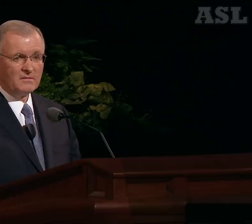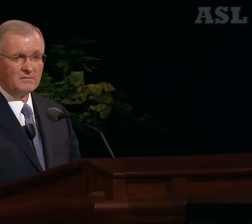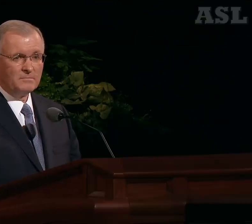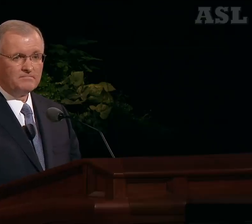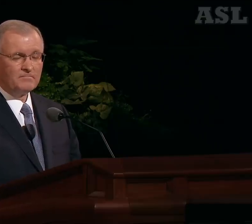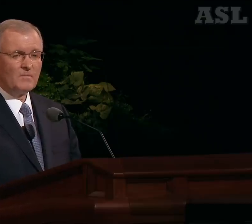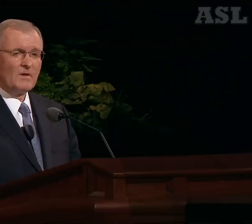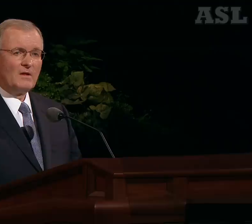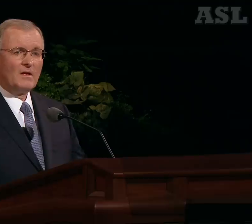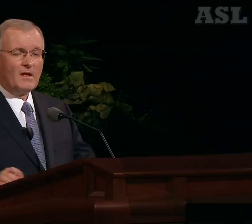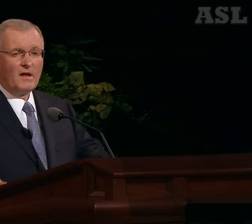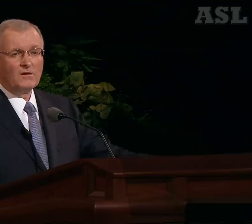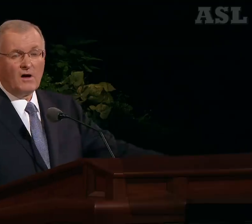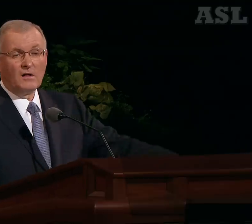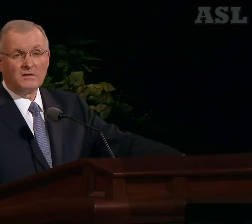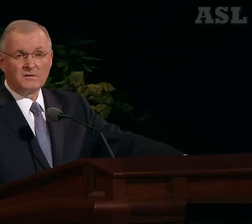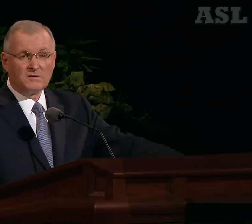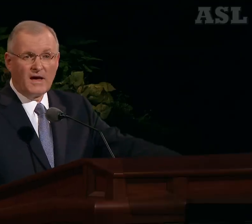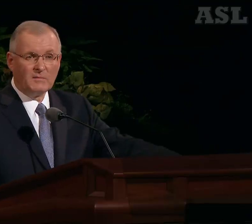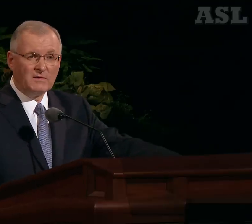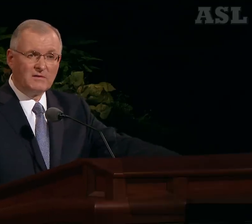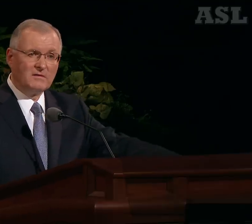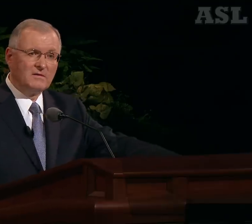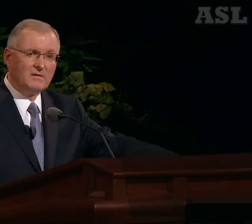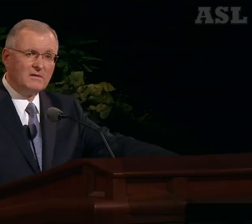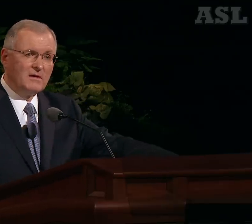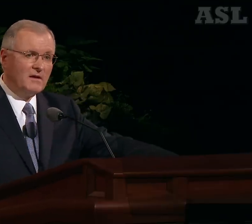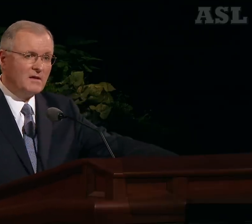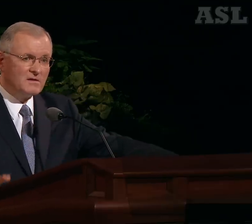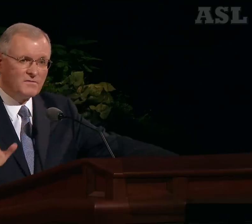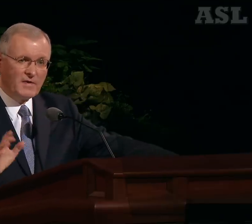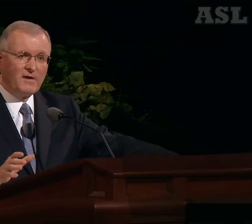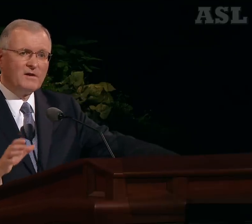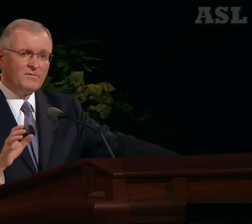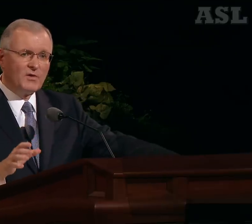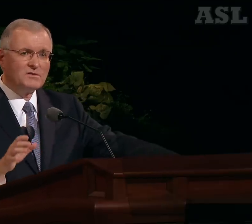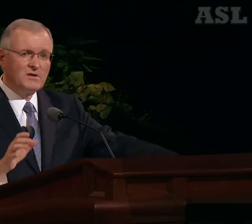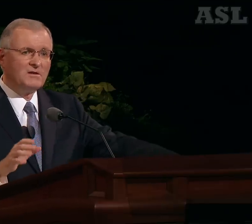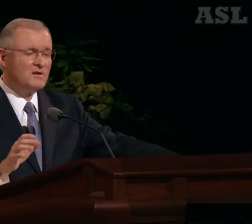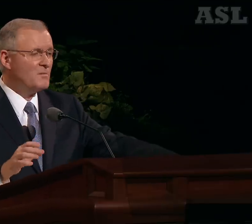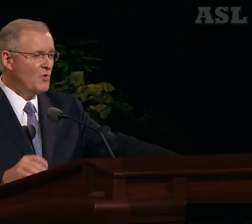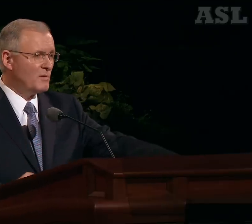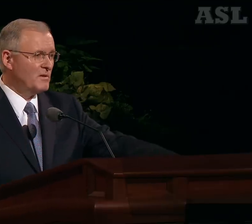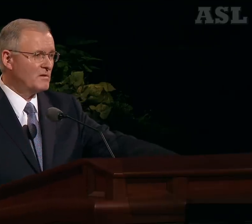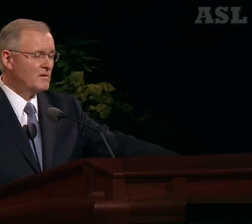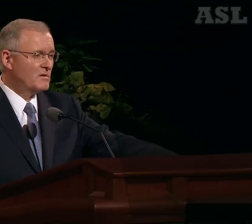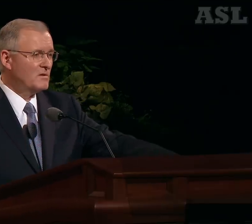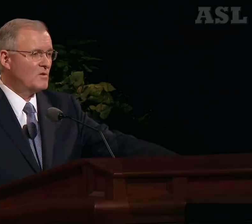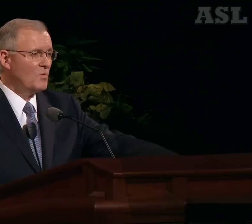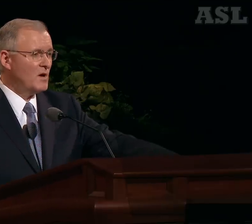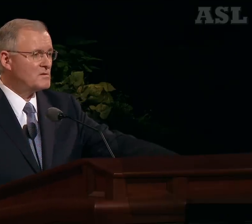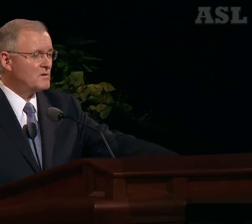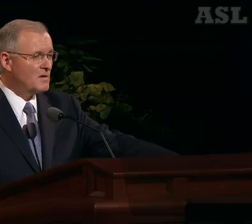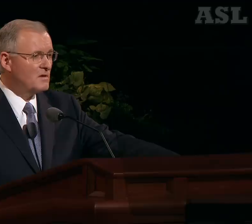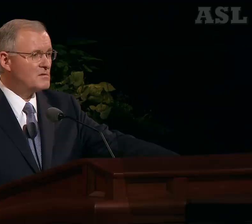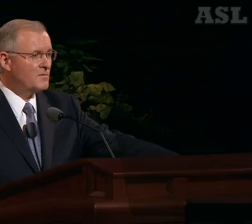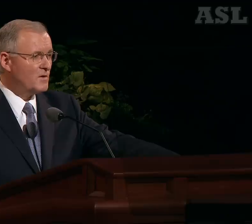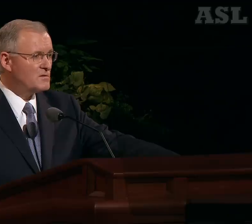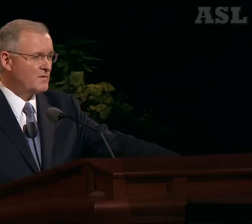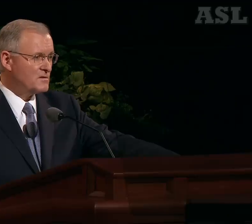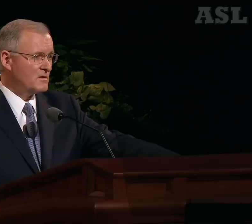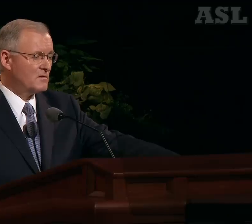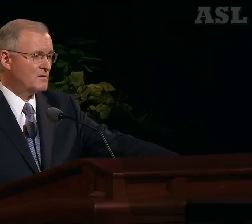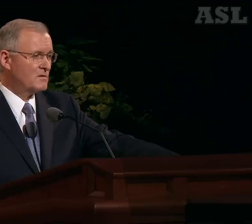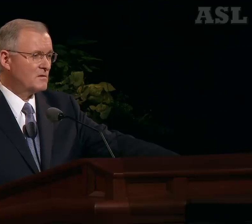INTERPRET WHAT WAS TAUGHT.